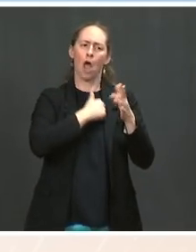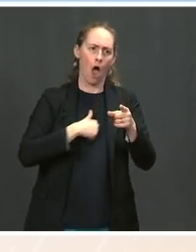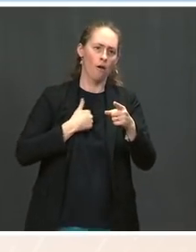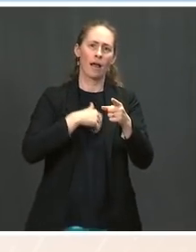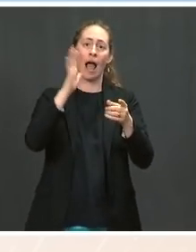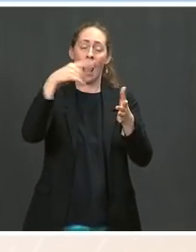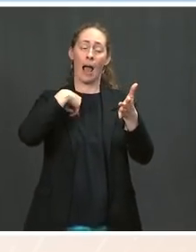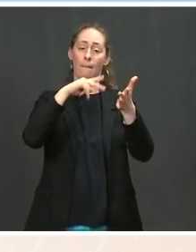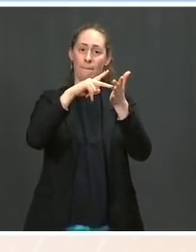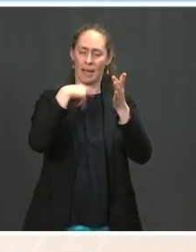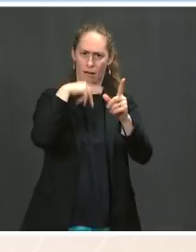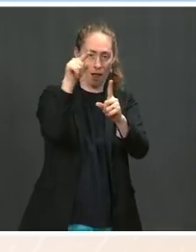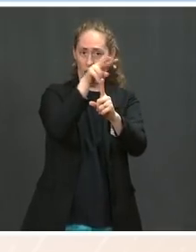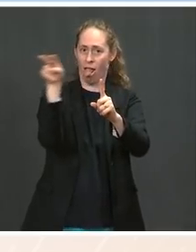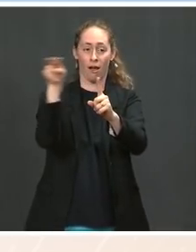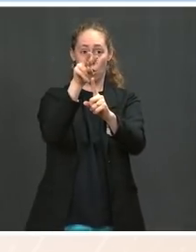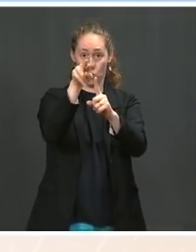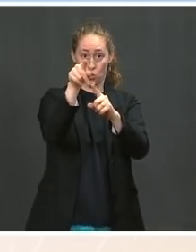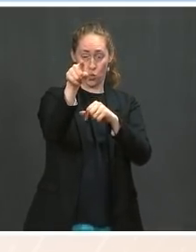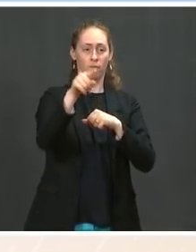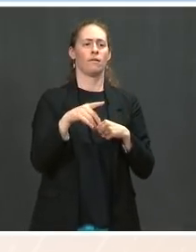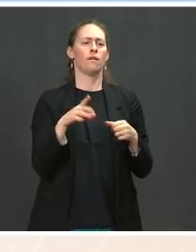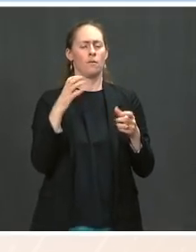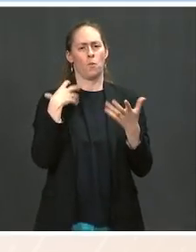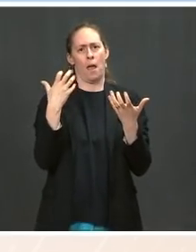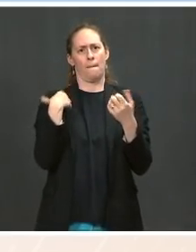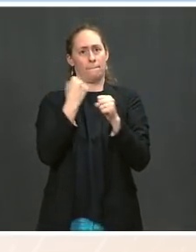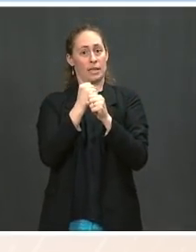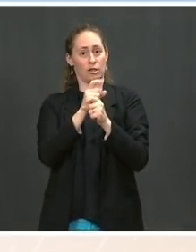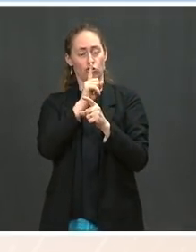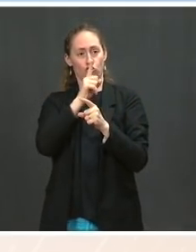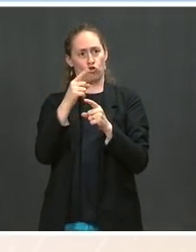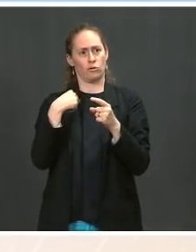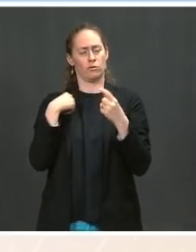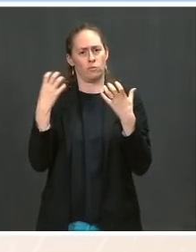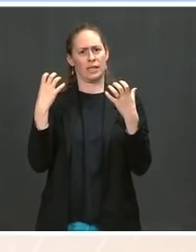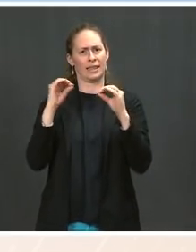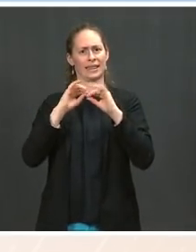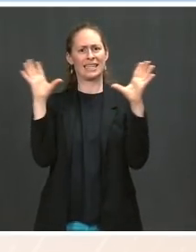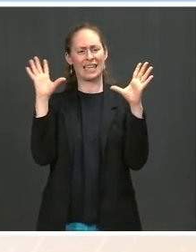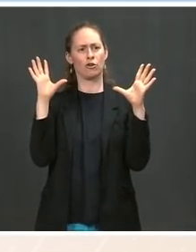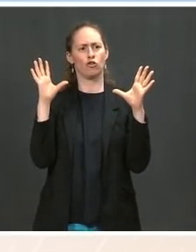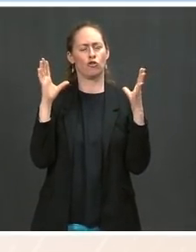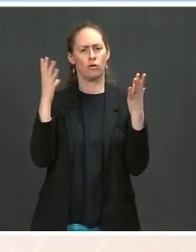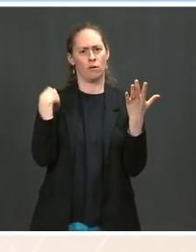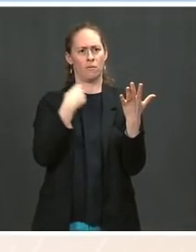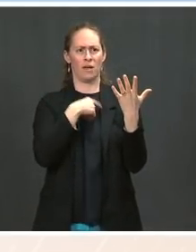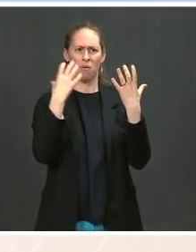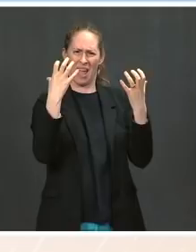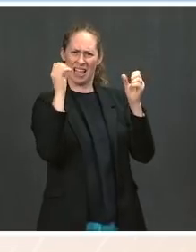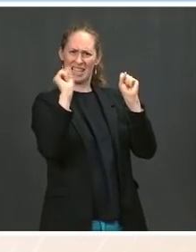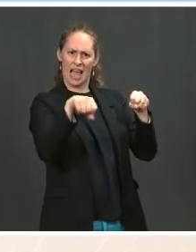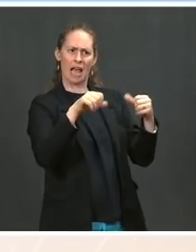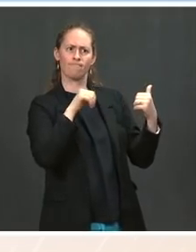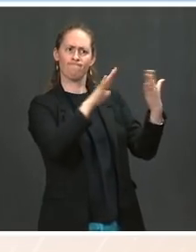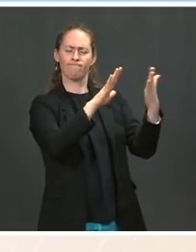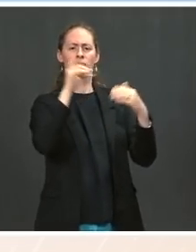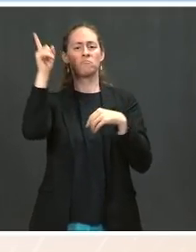And we will reposition our counterterrorism capabilities in that regard. And the President will talk more about that in his speech in about an hour and a half.